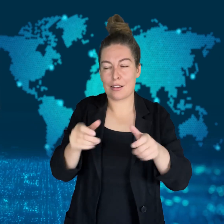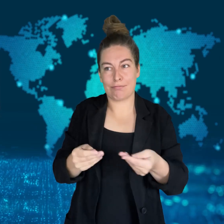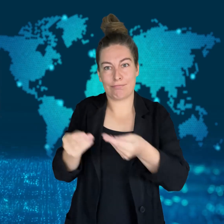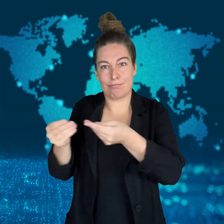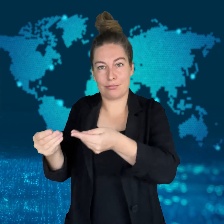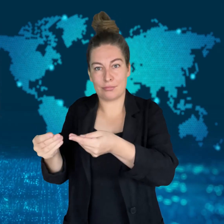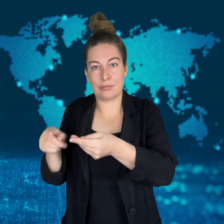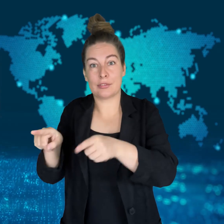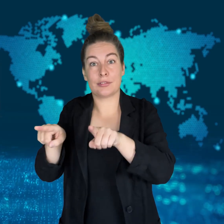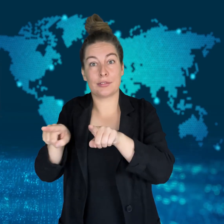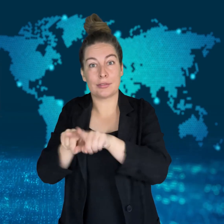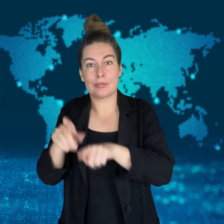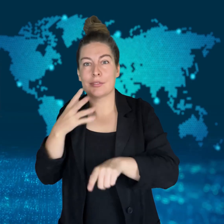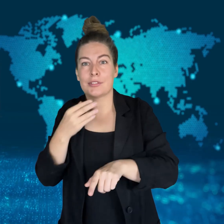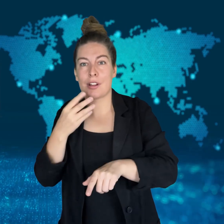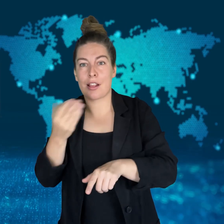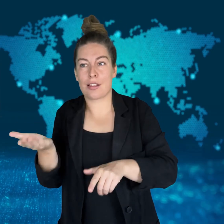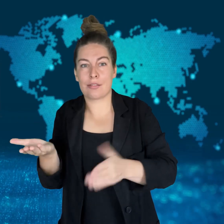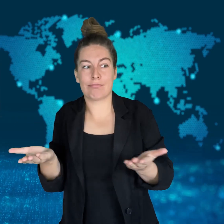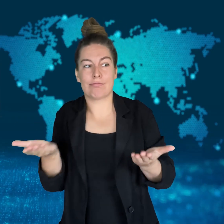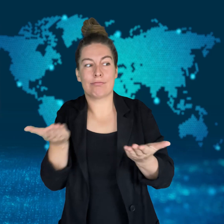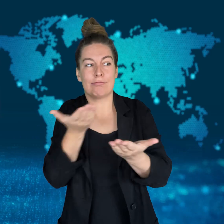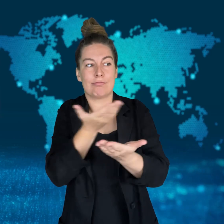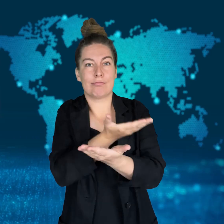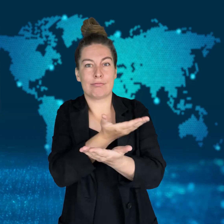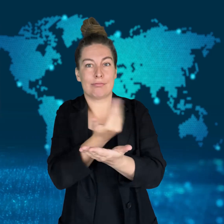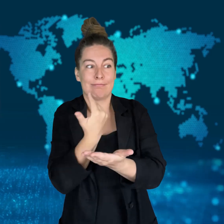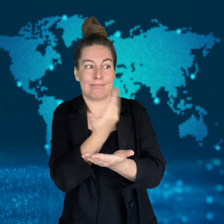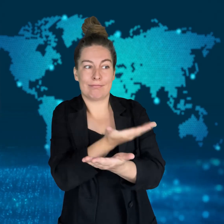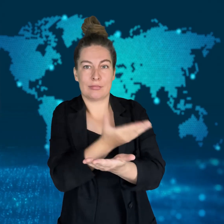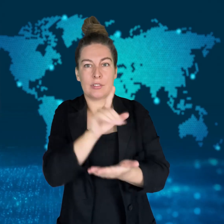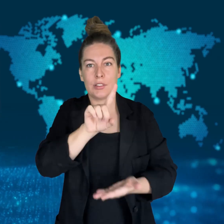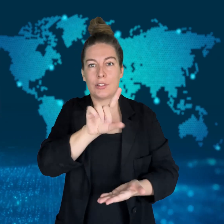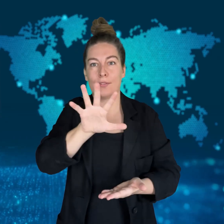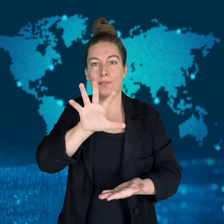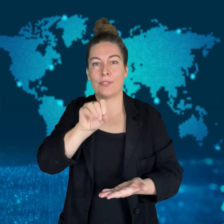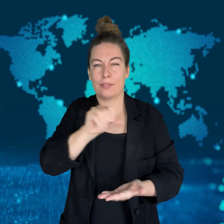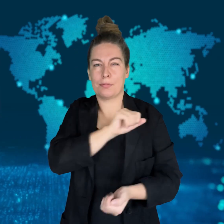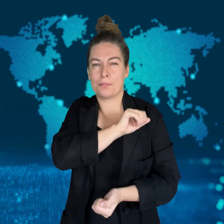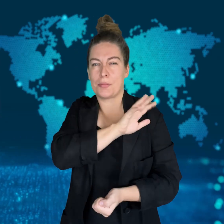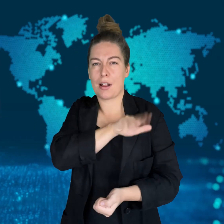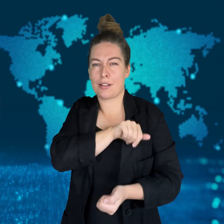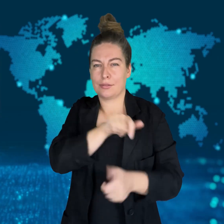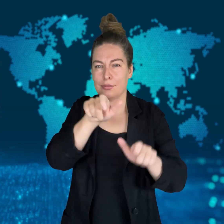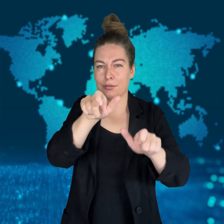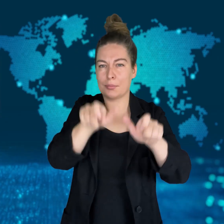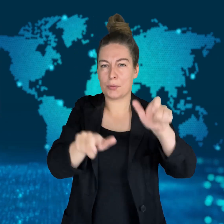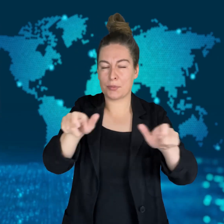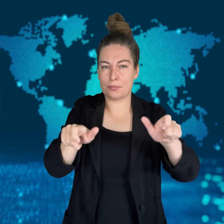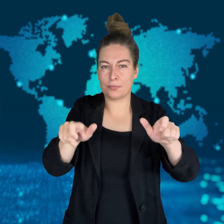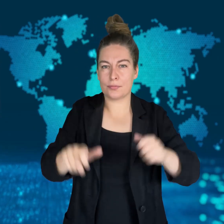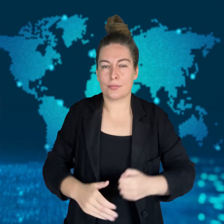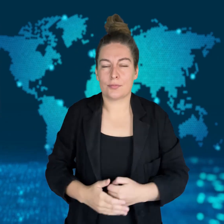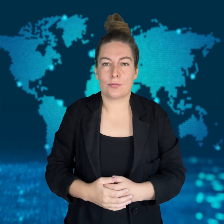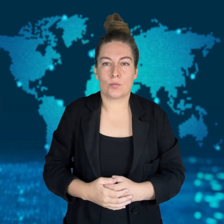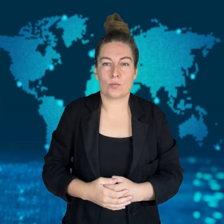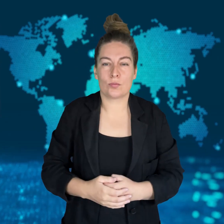The four-day truce which started last Friday is